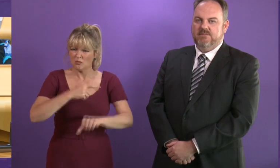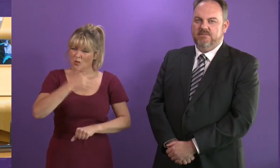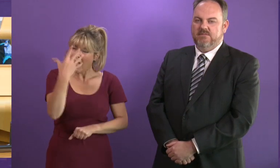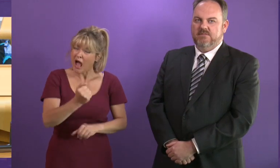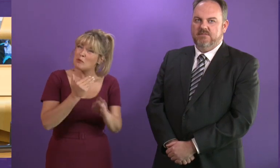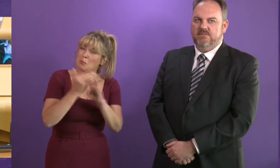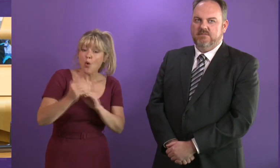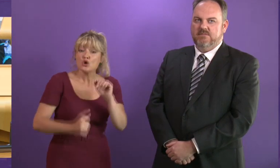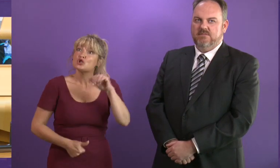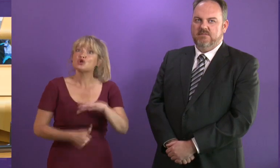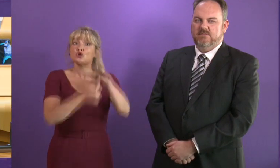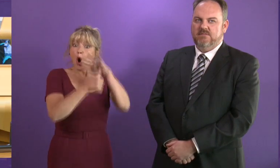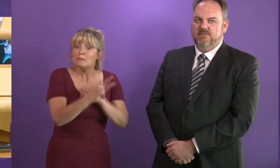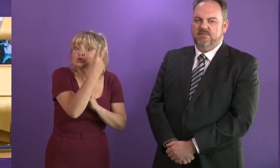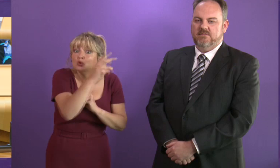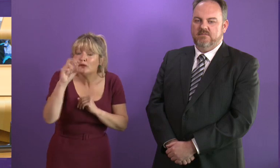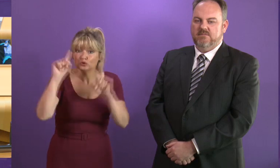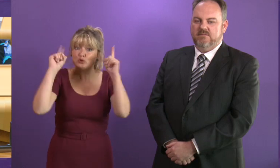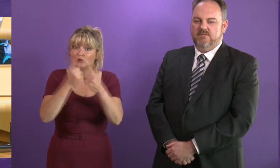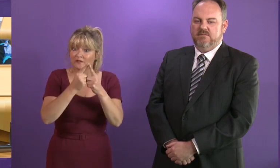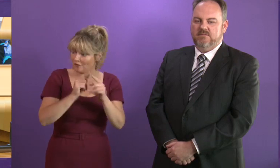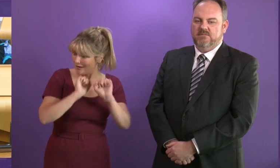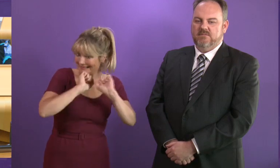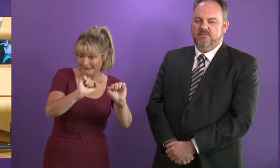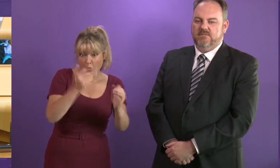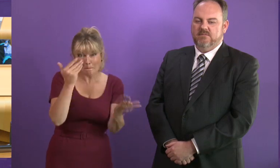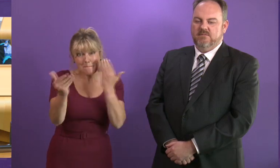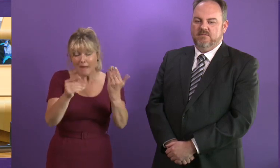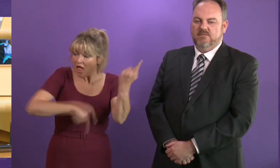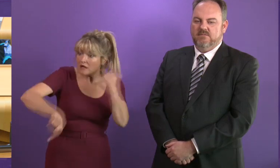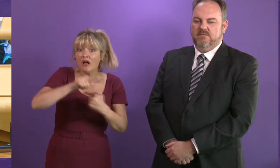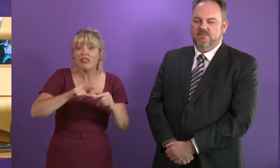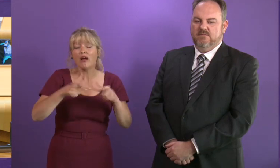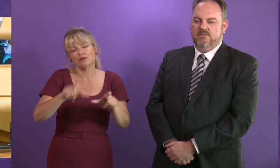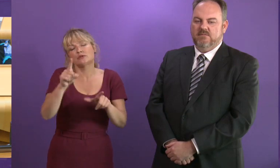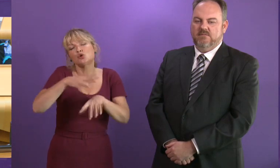of population than any country bar Switzerland. We are repeatedly setting records for students